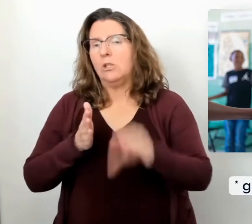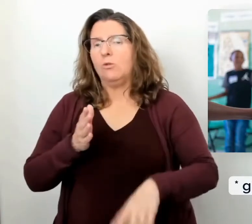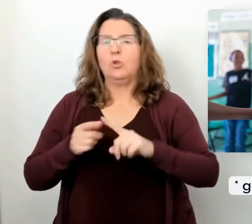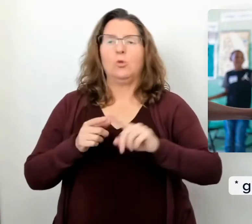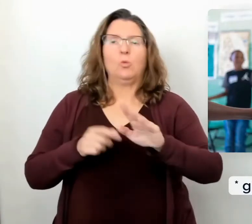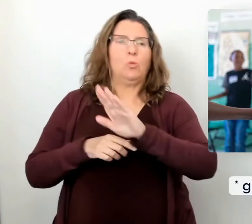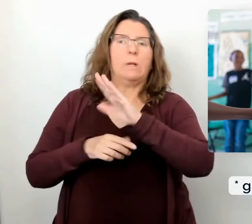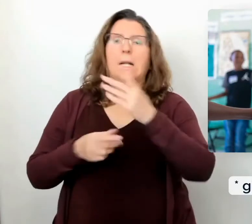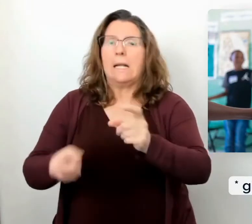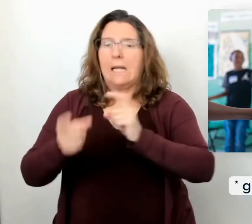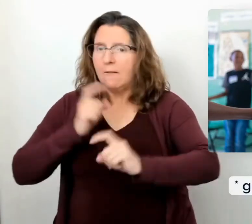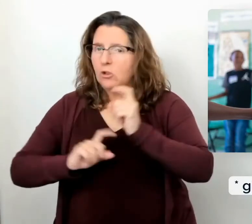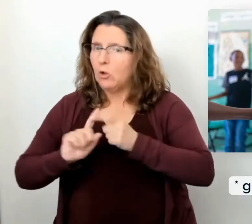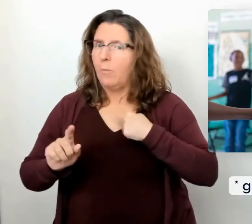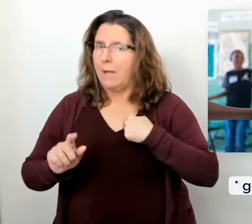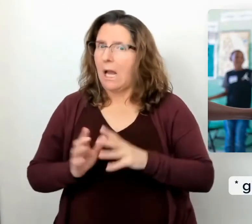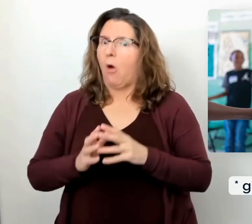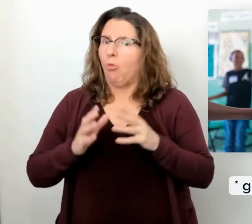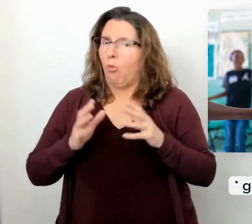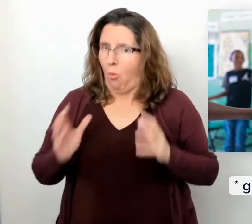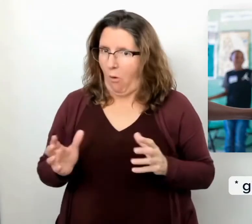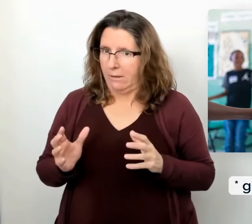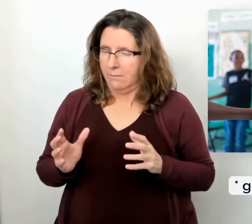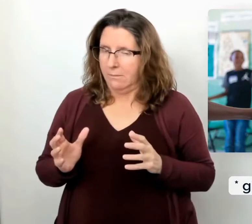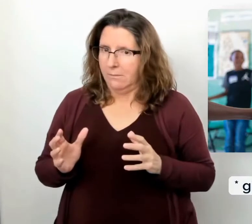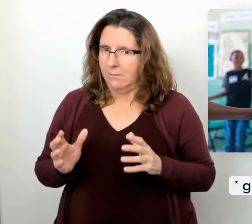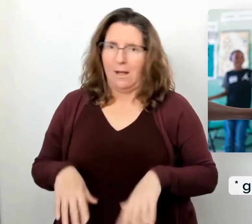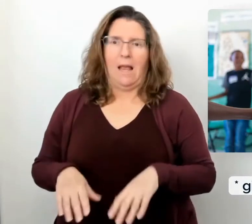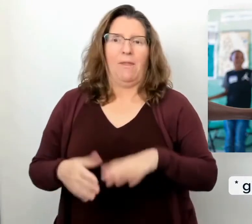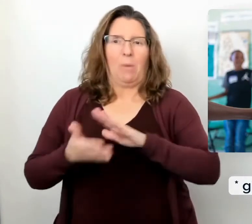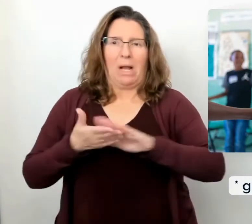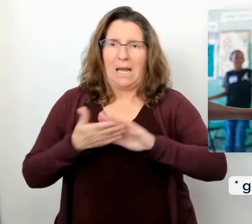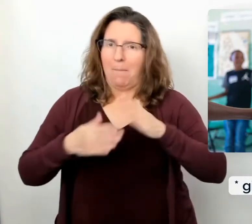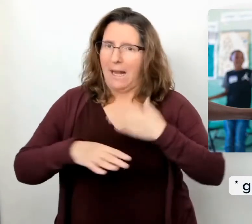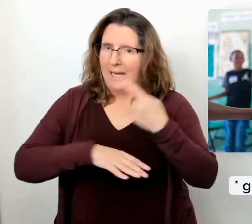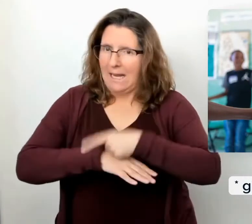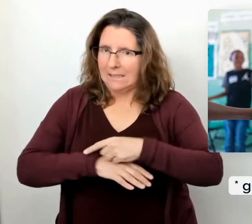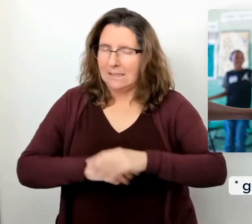I would always allow my students to do things 'for me' - things that other teachers might do themselves.